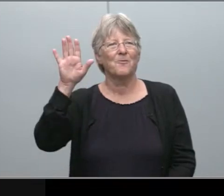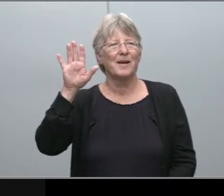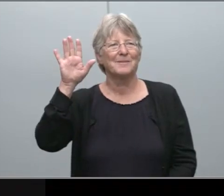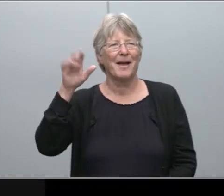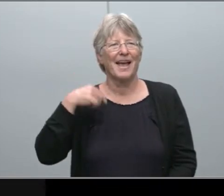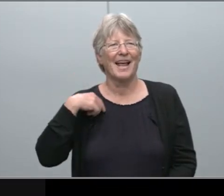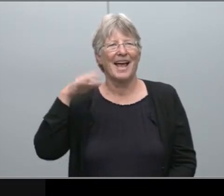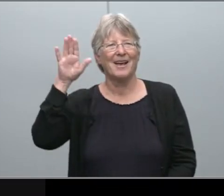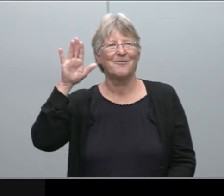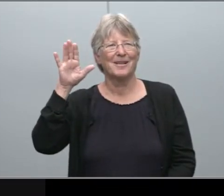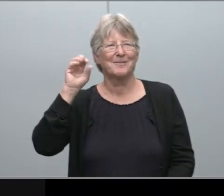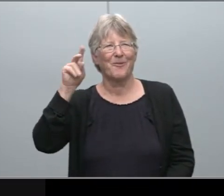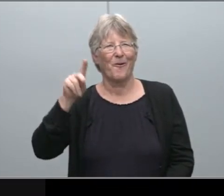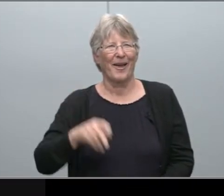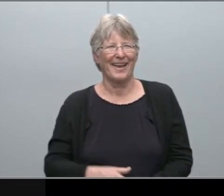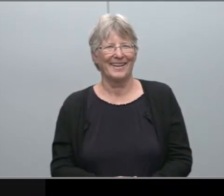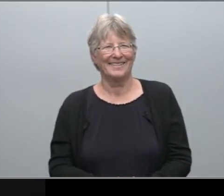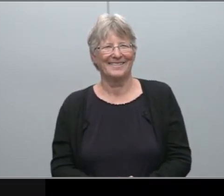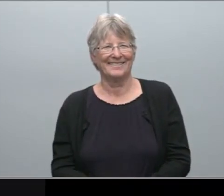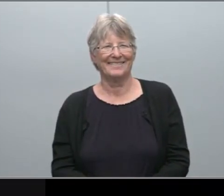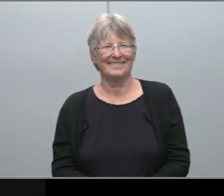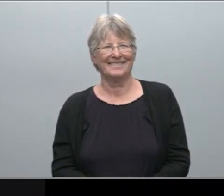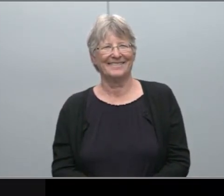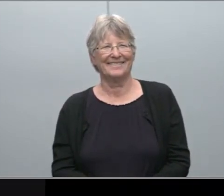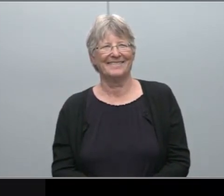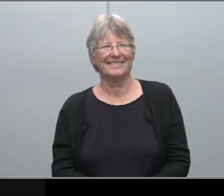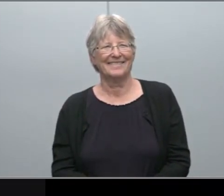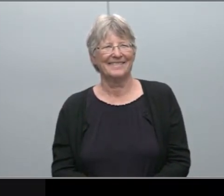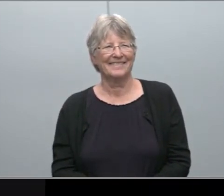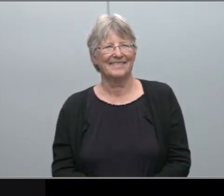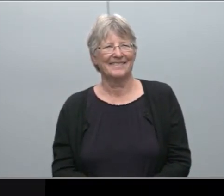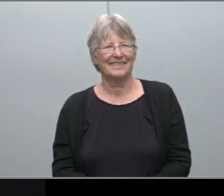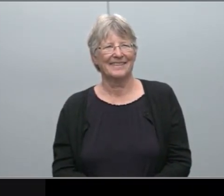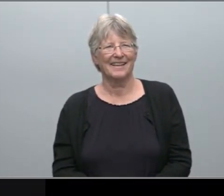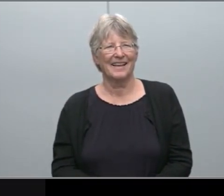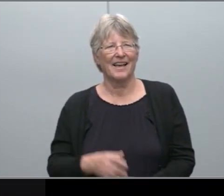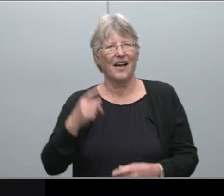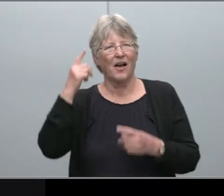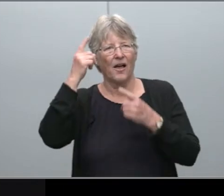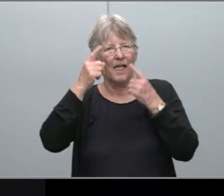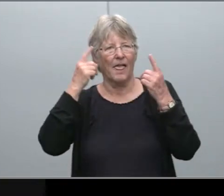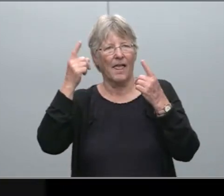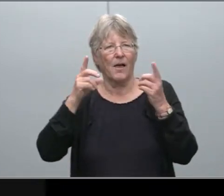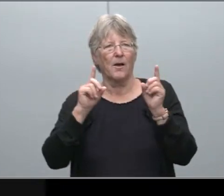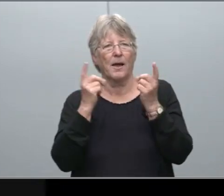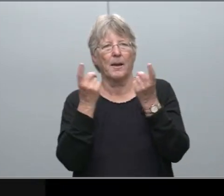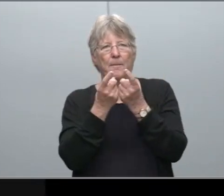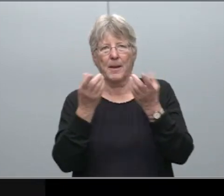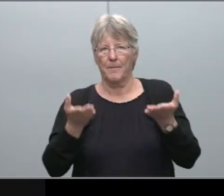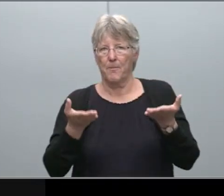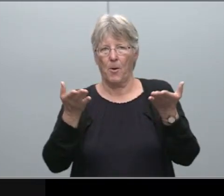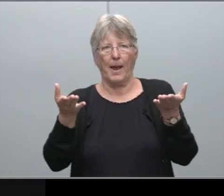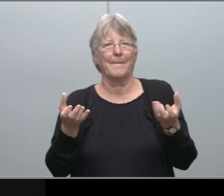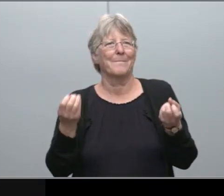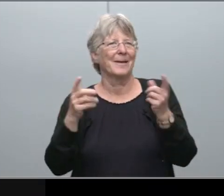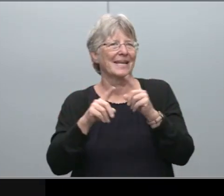So I think that we need to do a more concerted effort at the school level to really push that the kids have the option